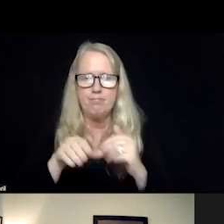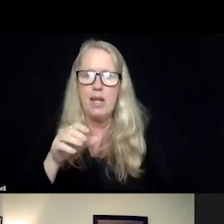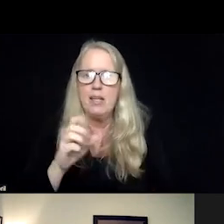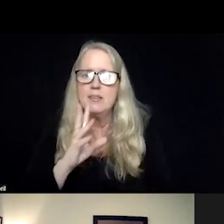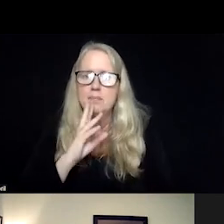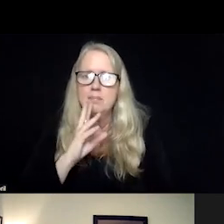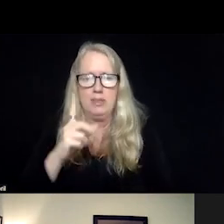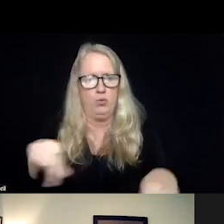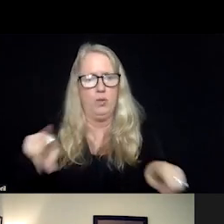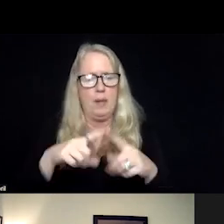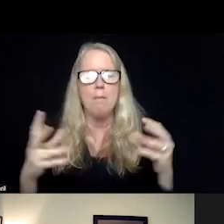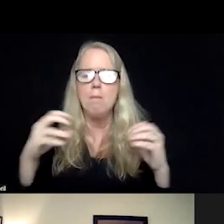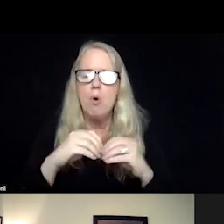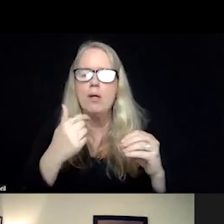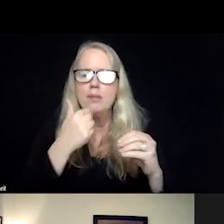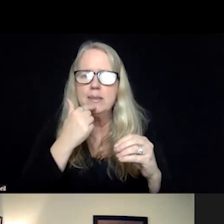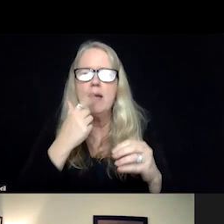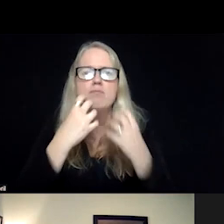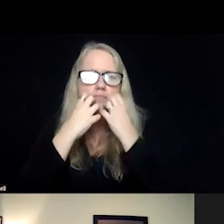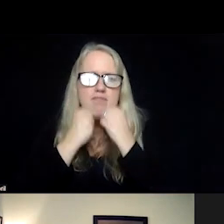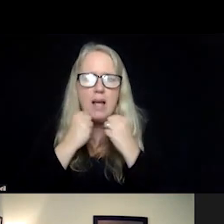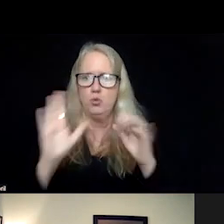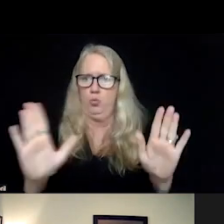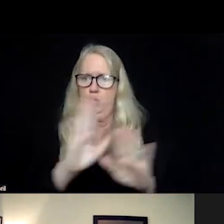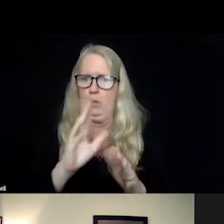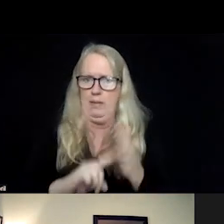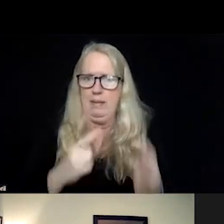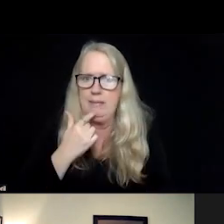IN A LENS THAT SAYS THAT YOU VALUE WHAT IT IS THEY HAVE AS FAR AS